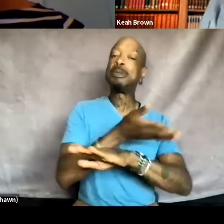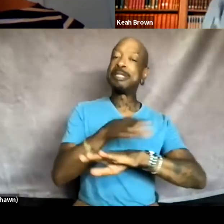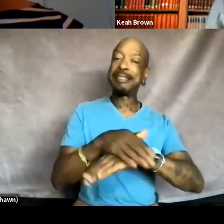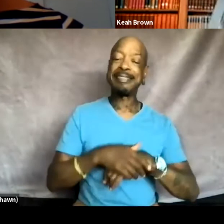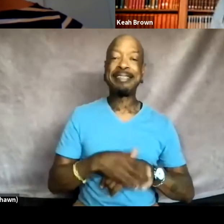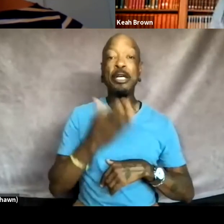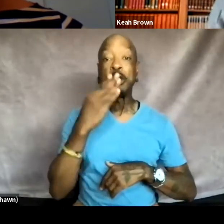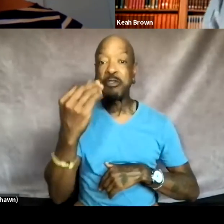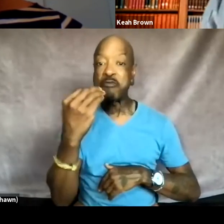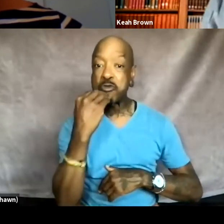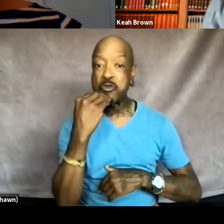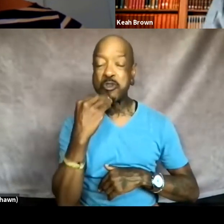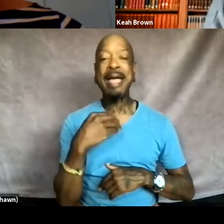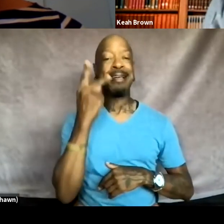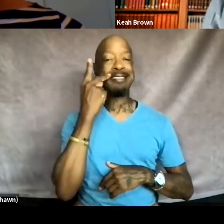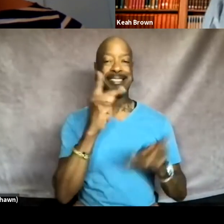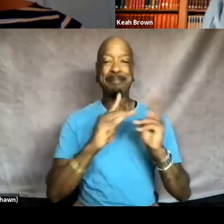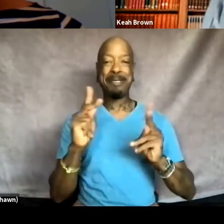and like seeing people I care about prosper.